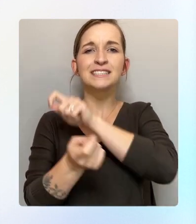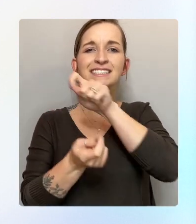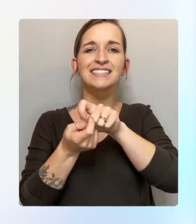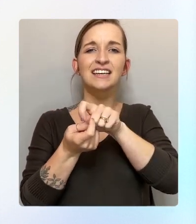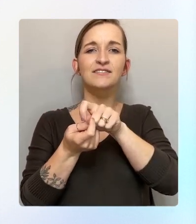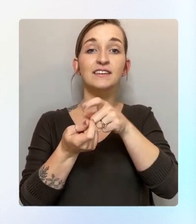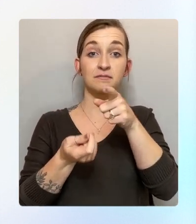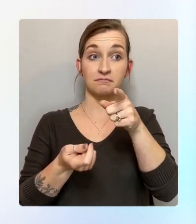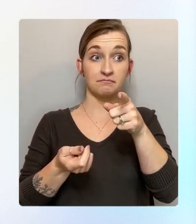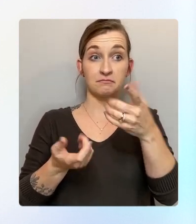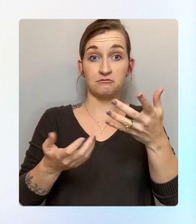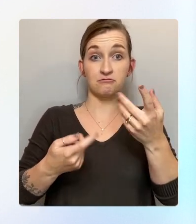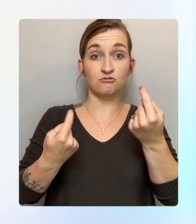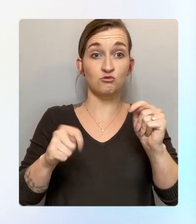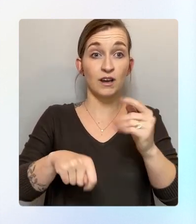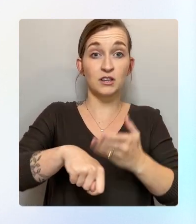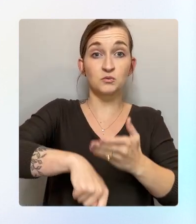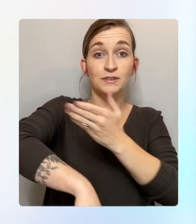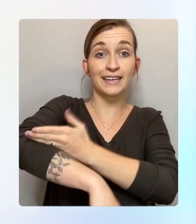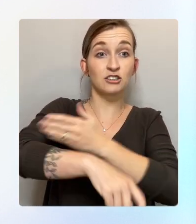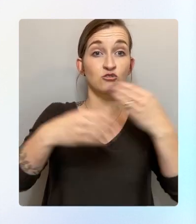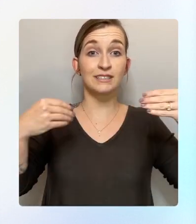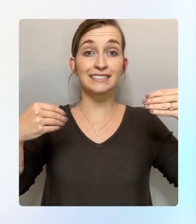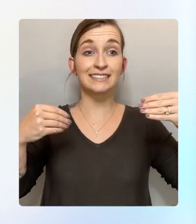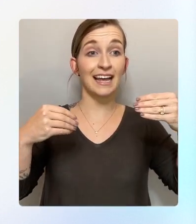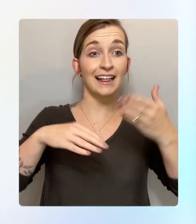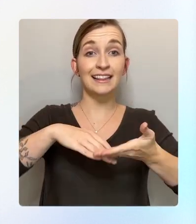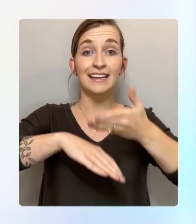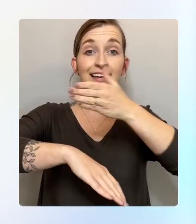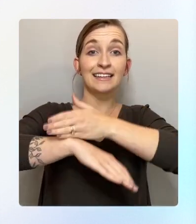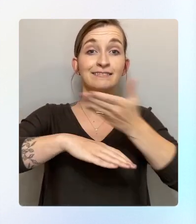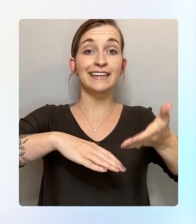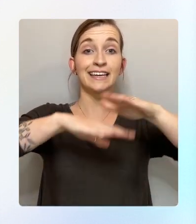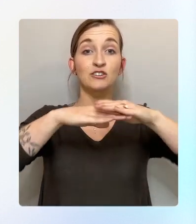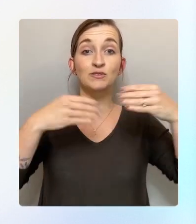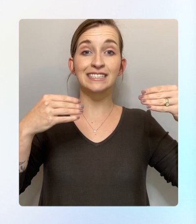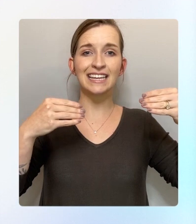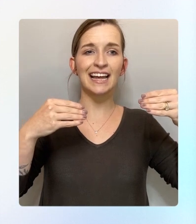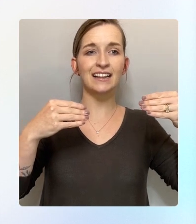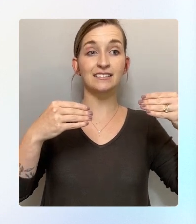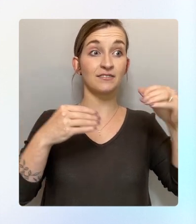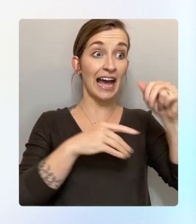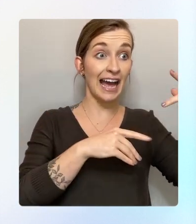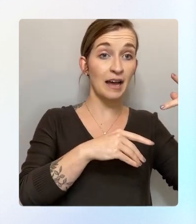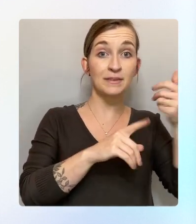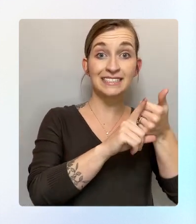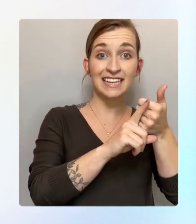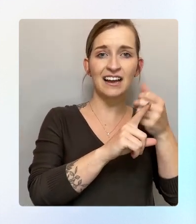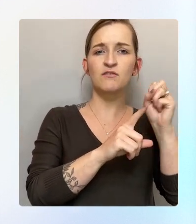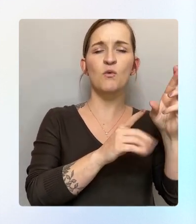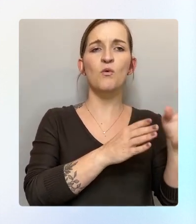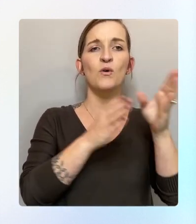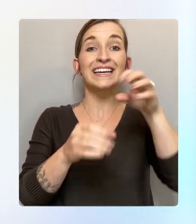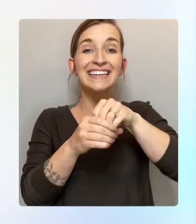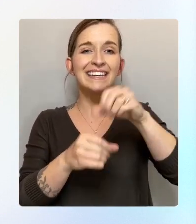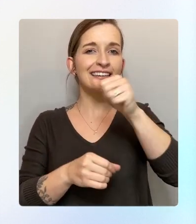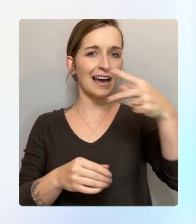Are you trying to increase the sales of your app or a particular in-app purchase? Do you wanna grow your audience